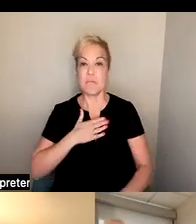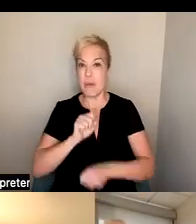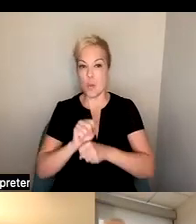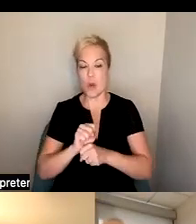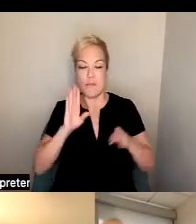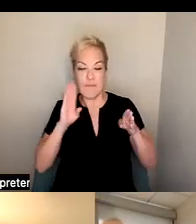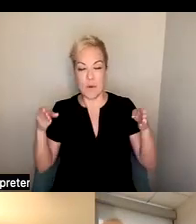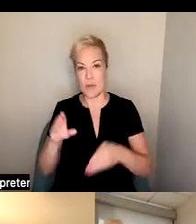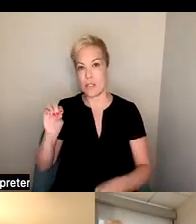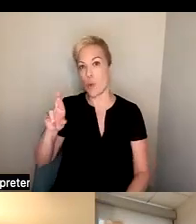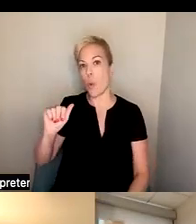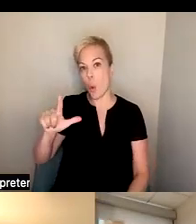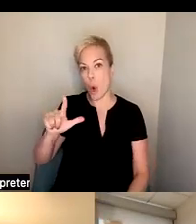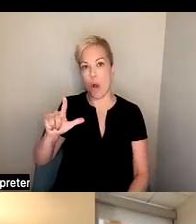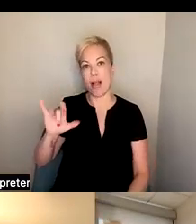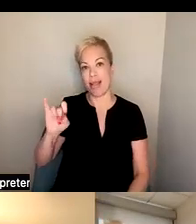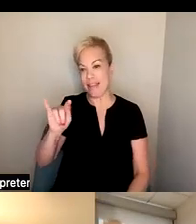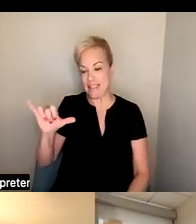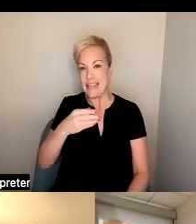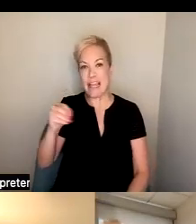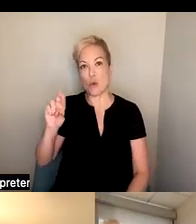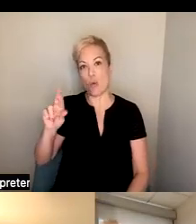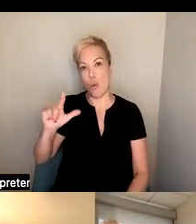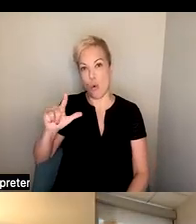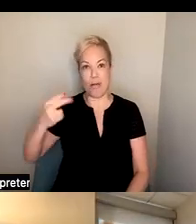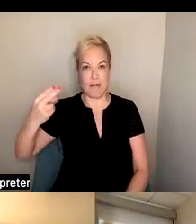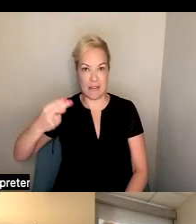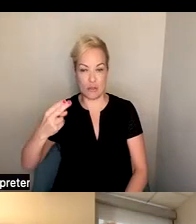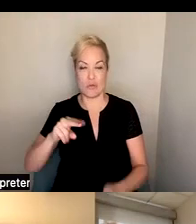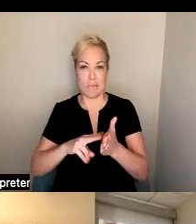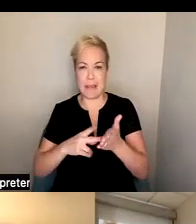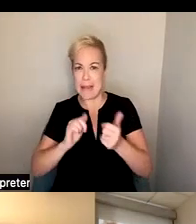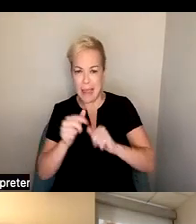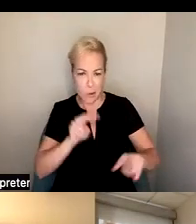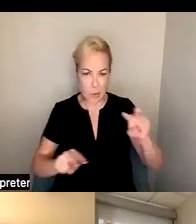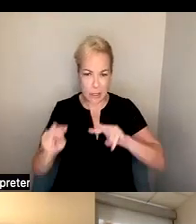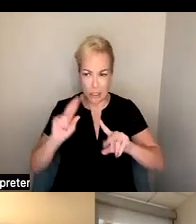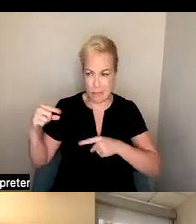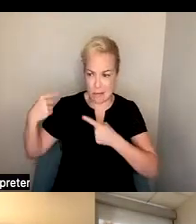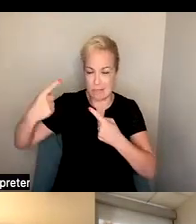oral history in this way of looking at things and so there's there's an interesting intersection in